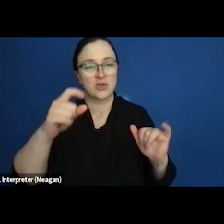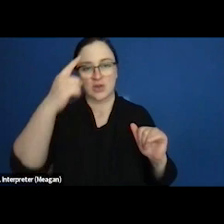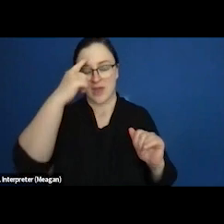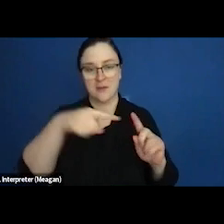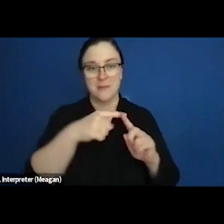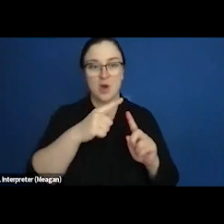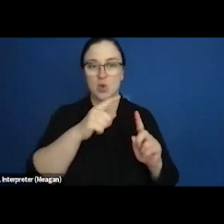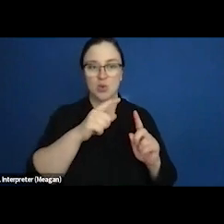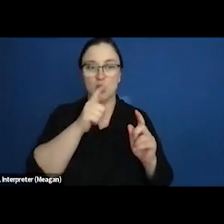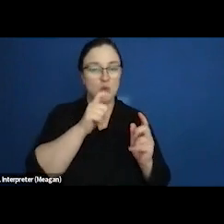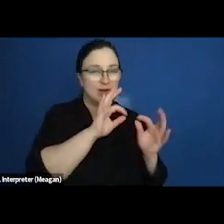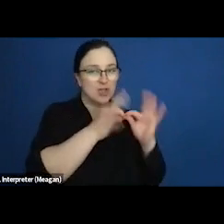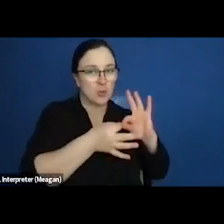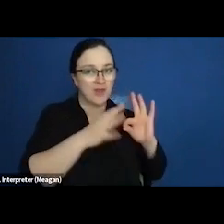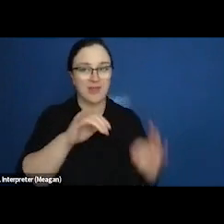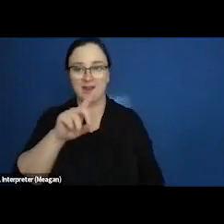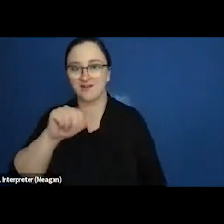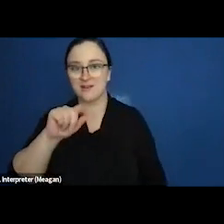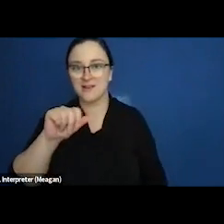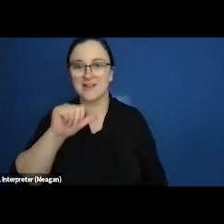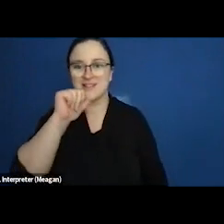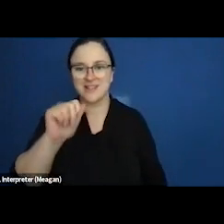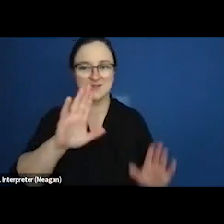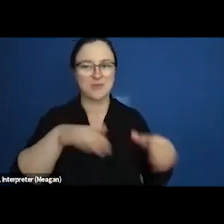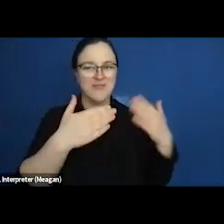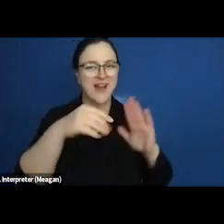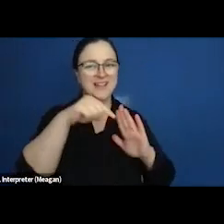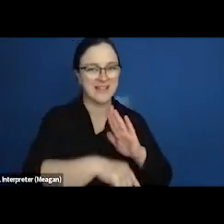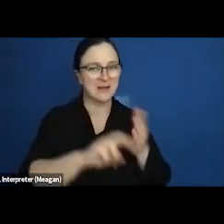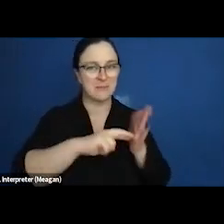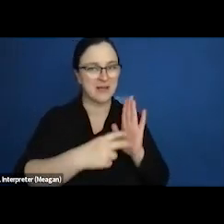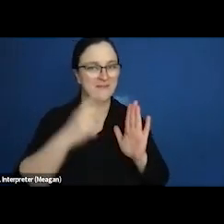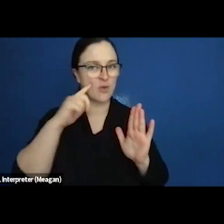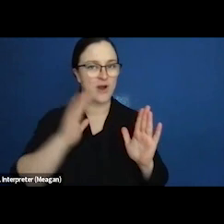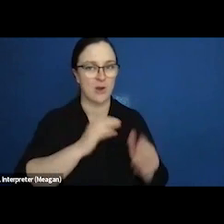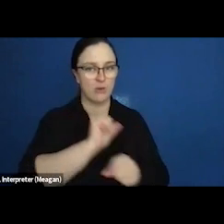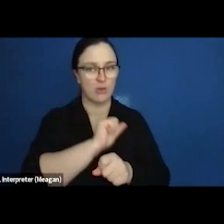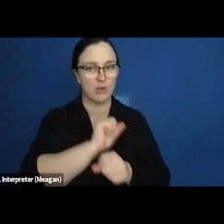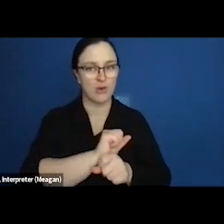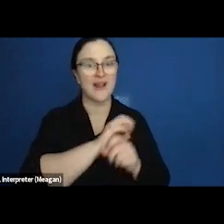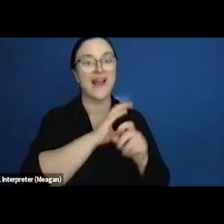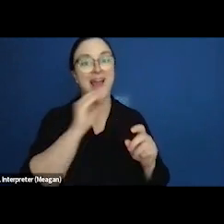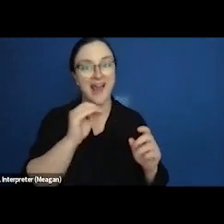and that it doesn't really give deep meaning to our work. And so the serious importance of qualitative data